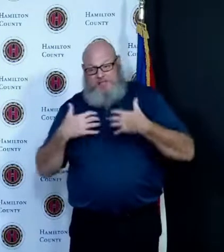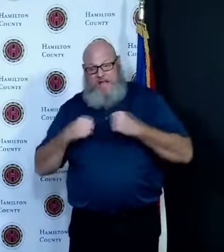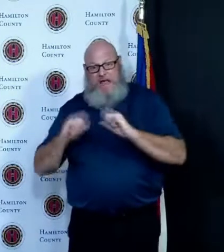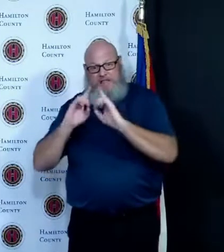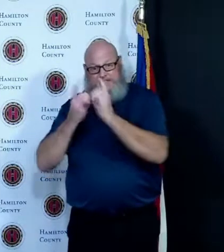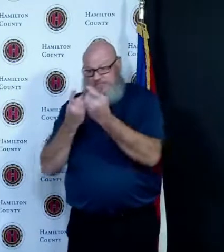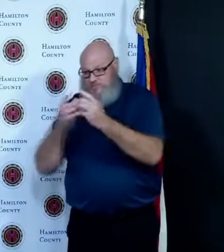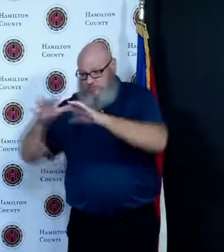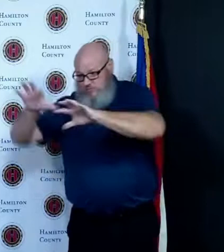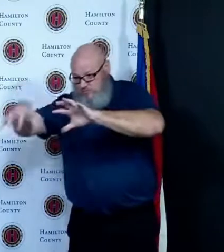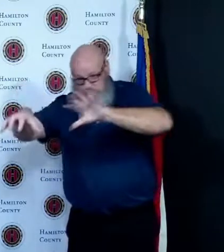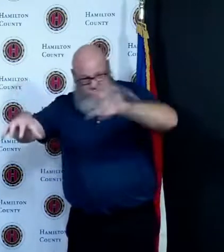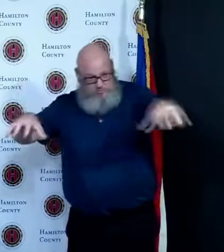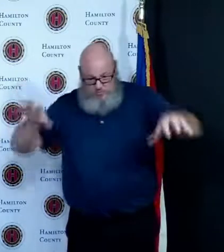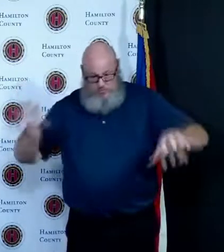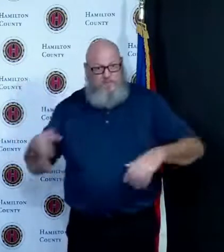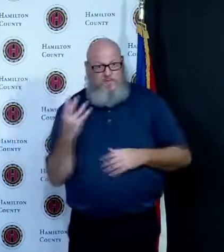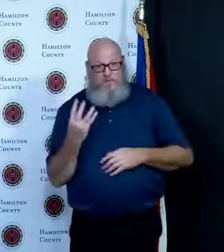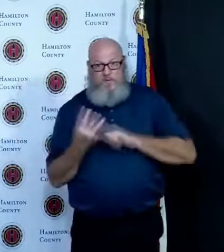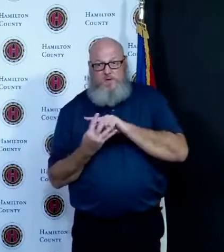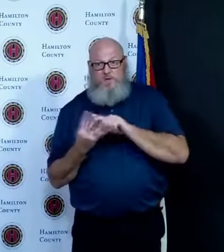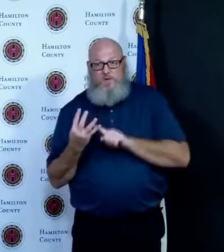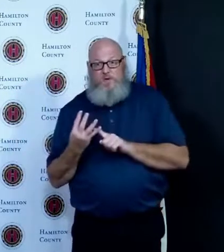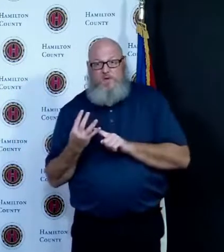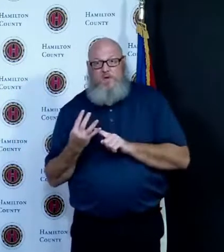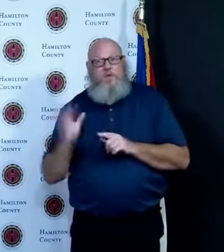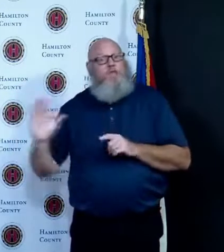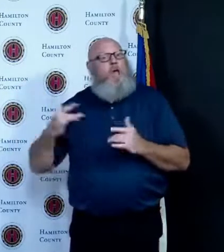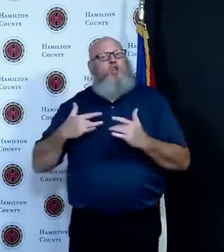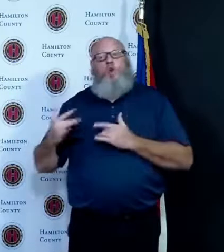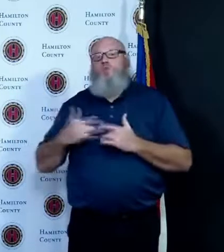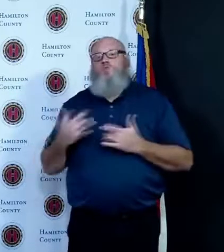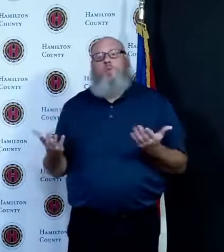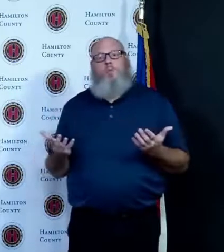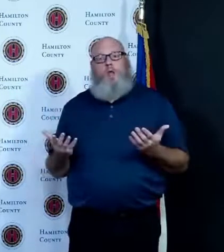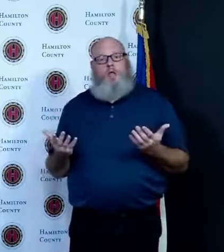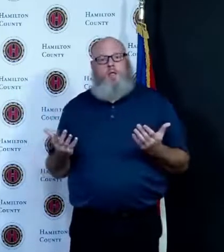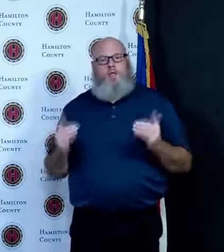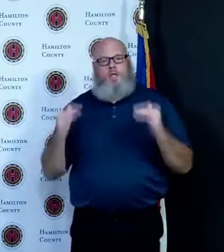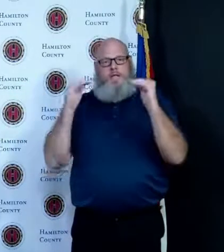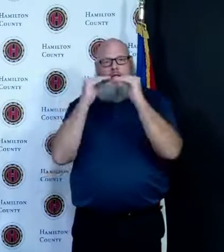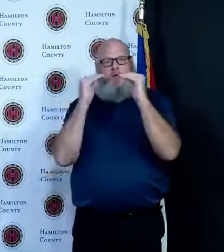that I anticipate those efforts continuing on until everybody is vaccinated thank you